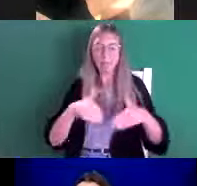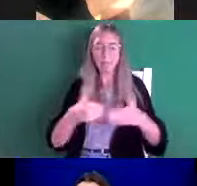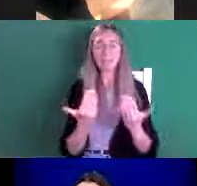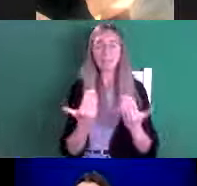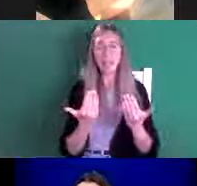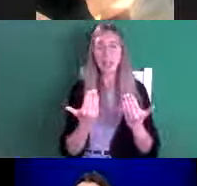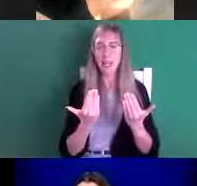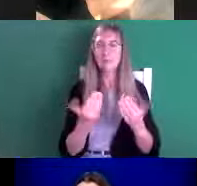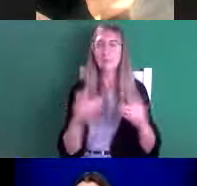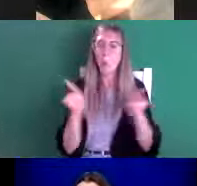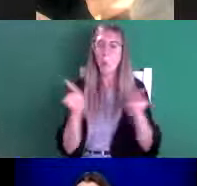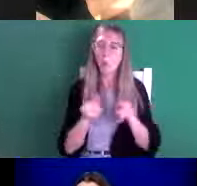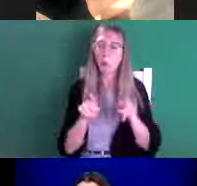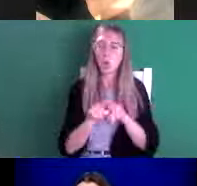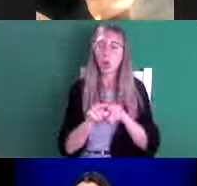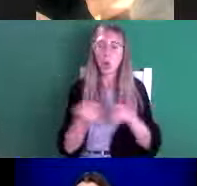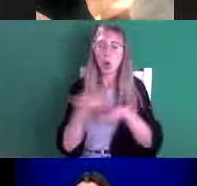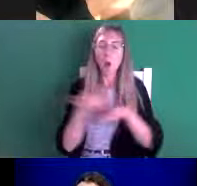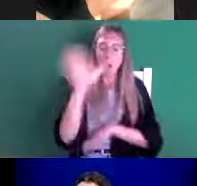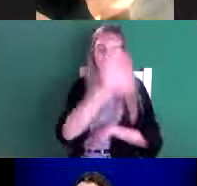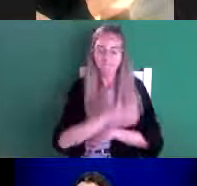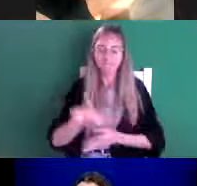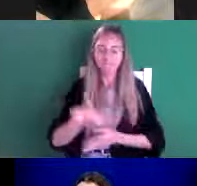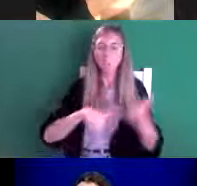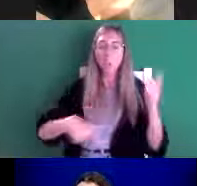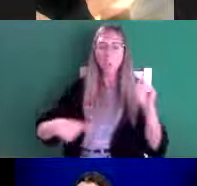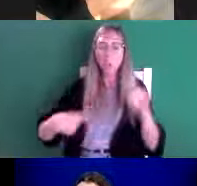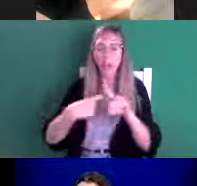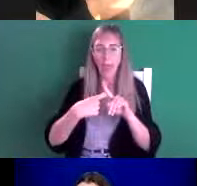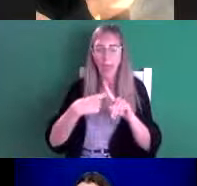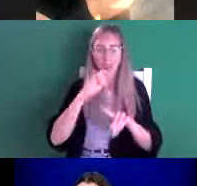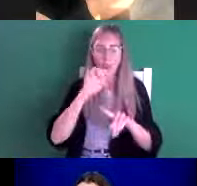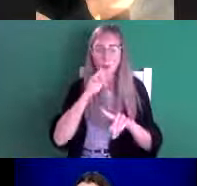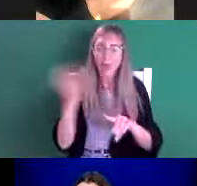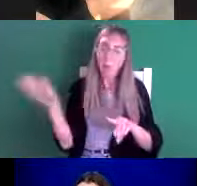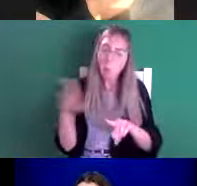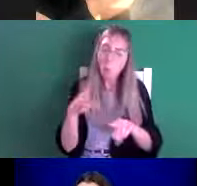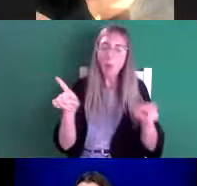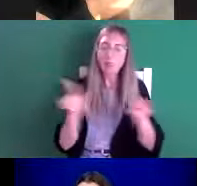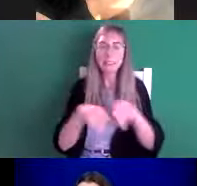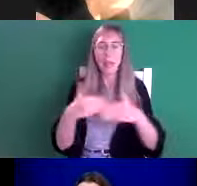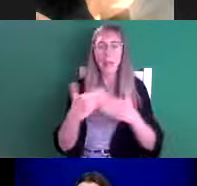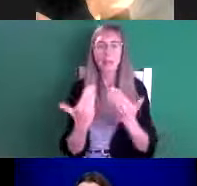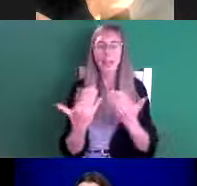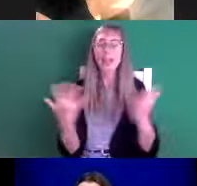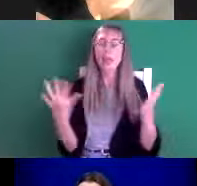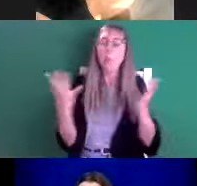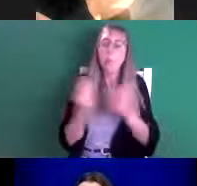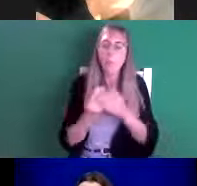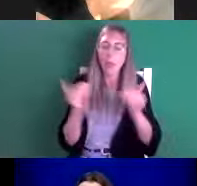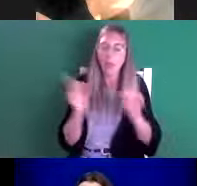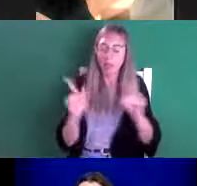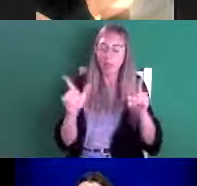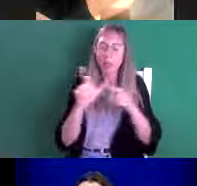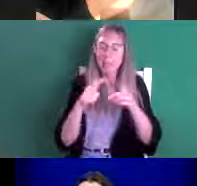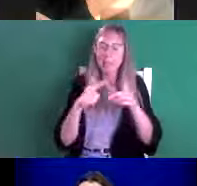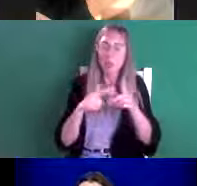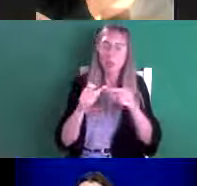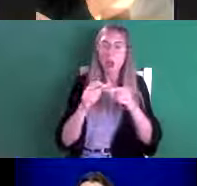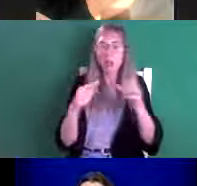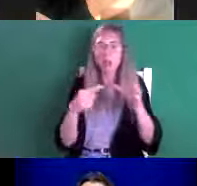across the uk with a dardo and disability art theme and that is a very open i was describing